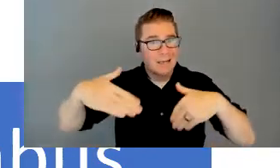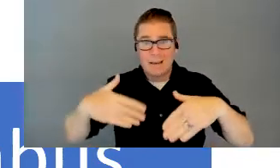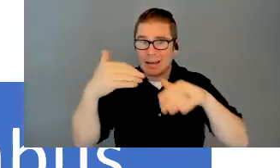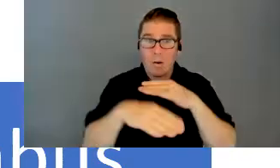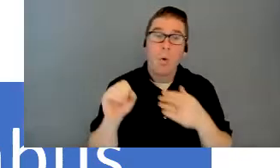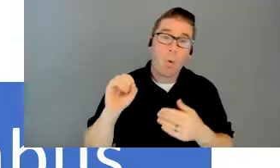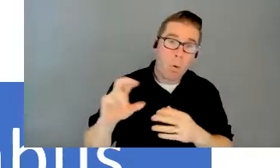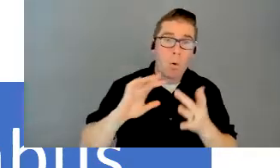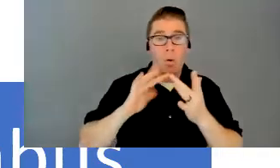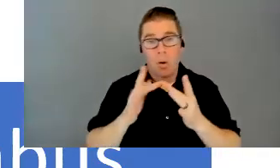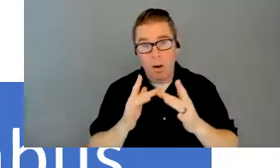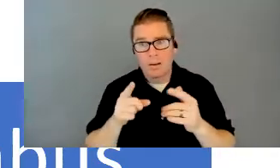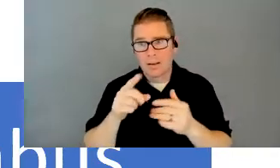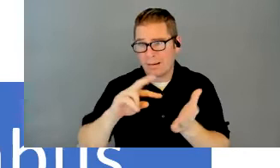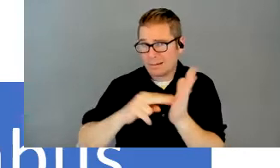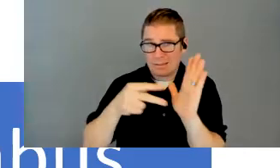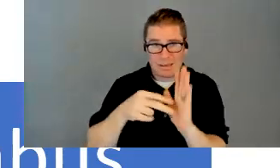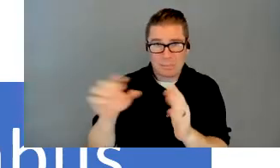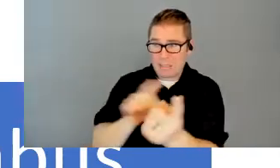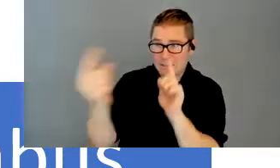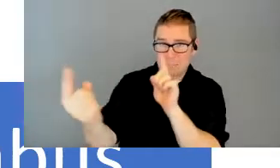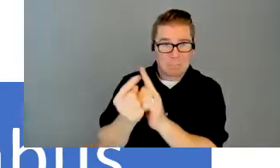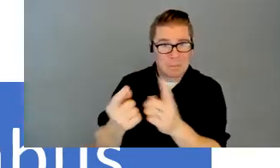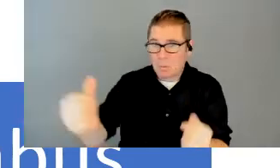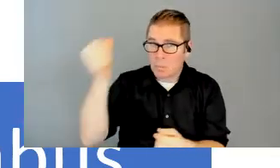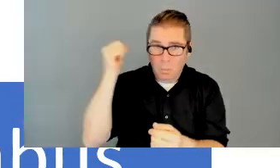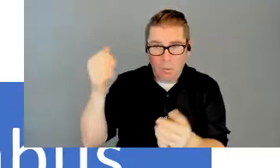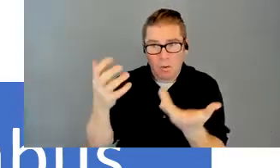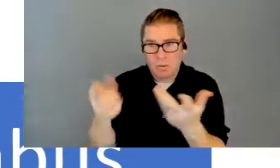so you're never going to meet them you're screaming at them, right?